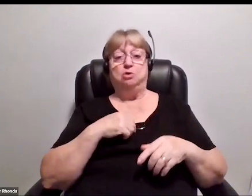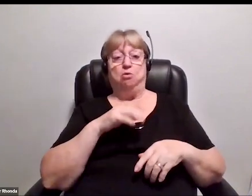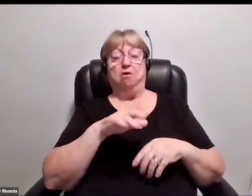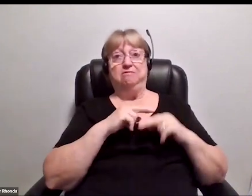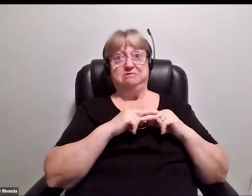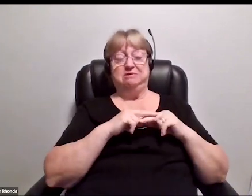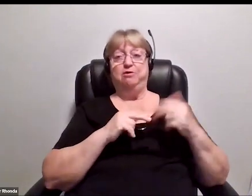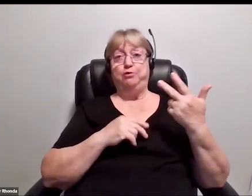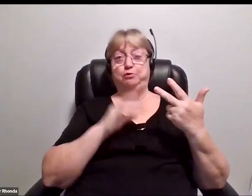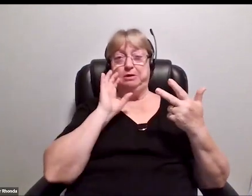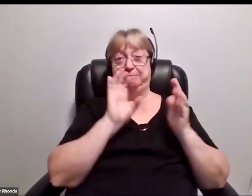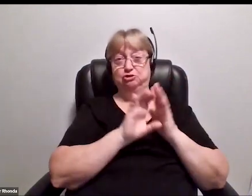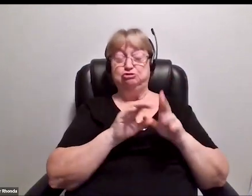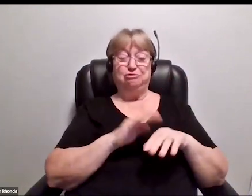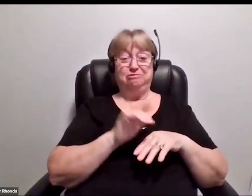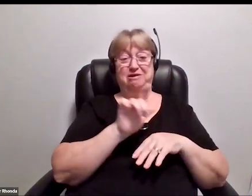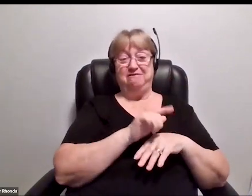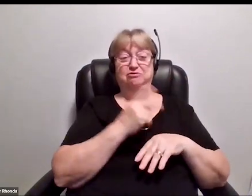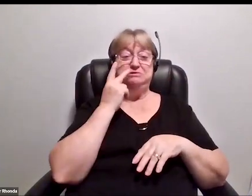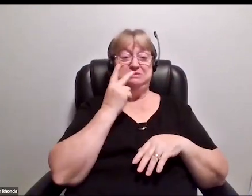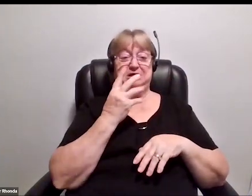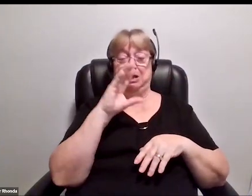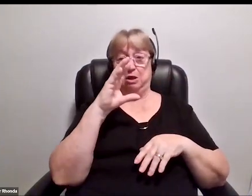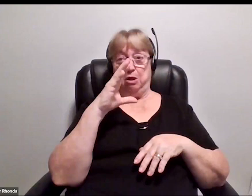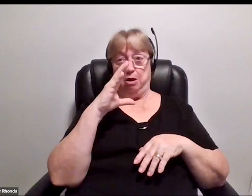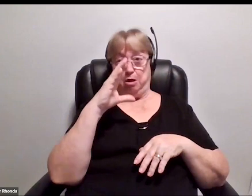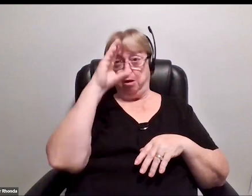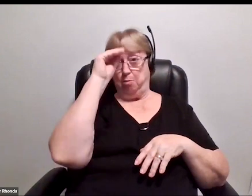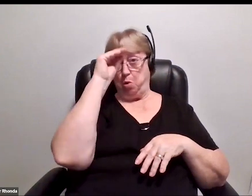On the left side, you can see a little boy who is creating one of these tactile images